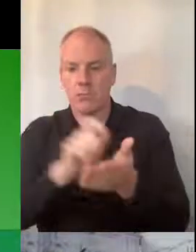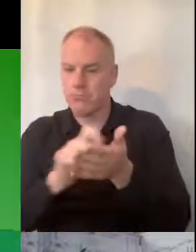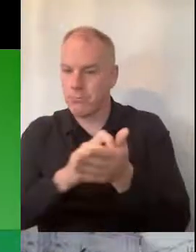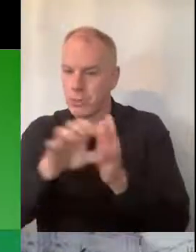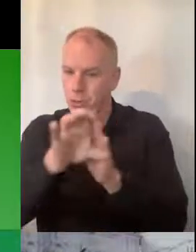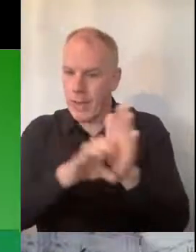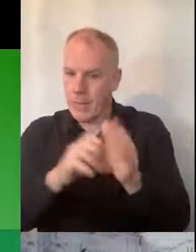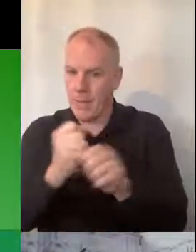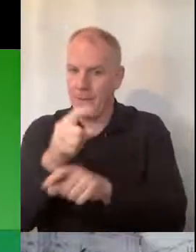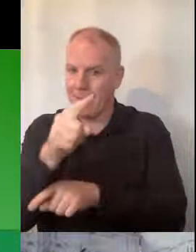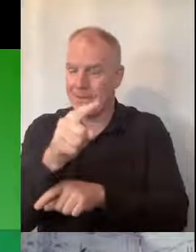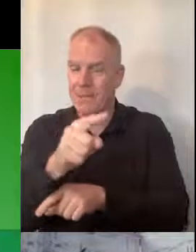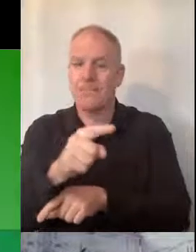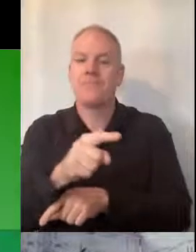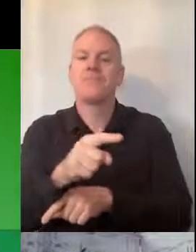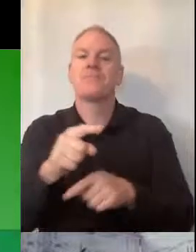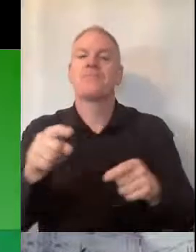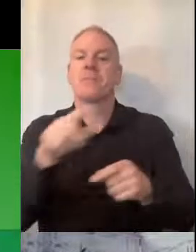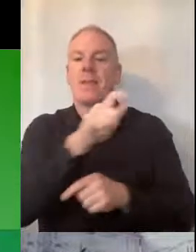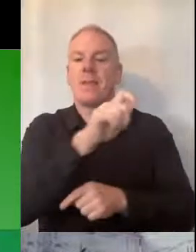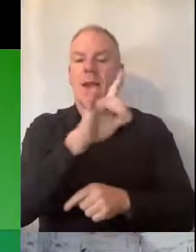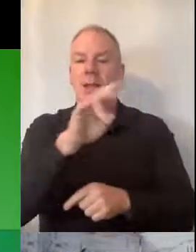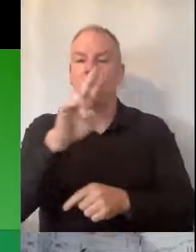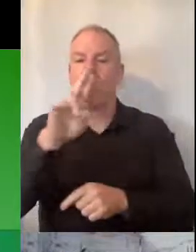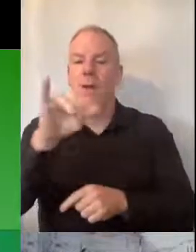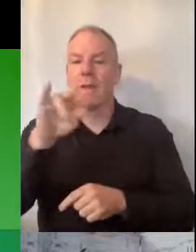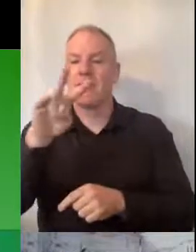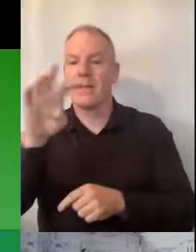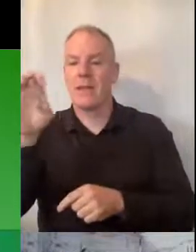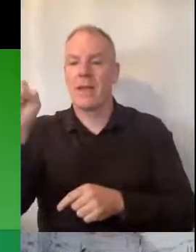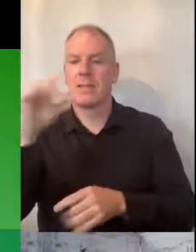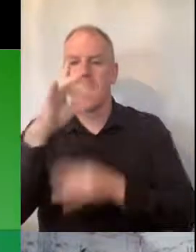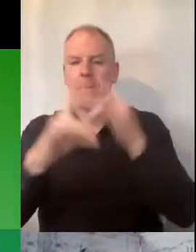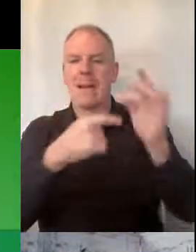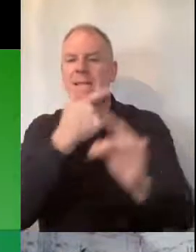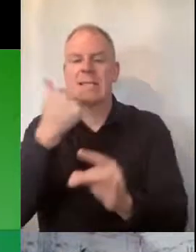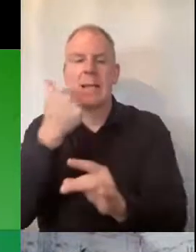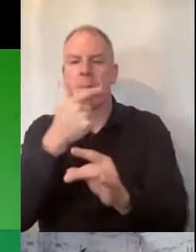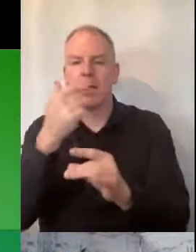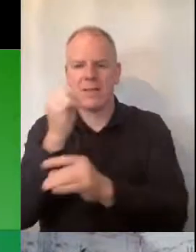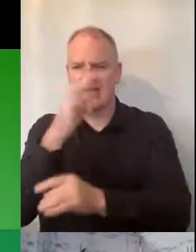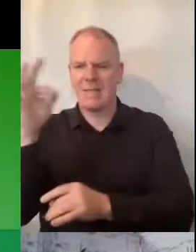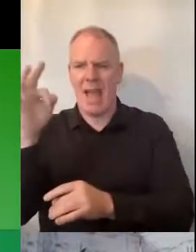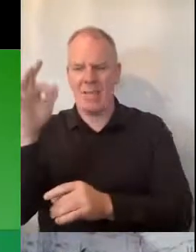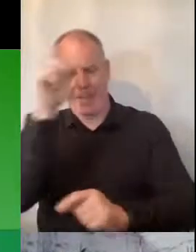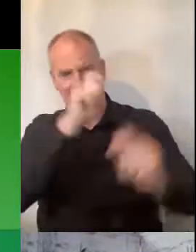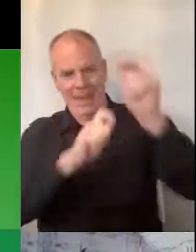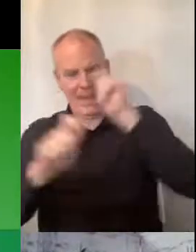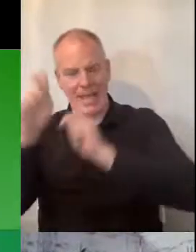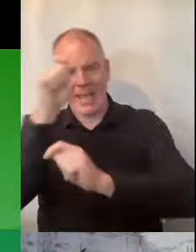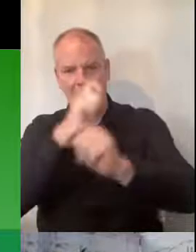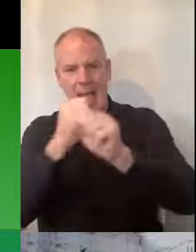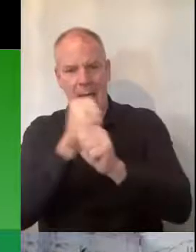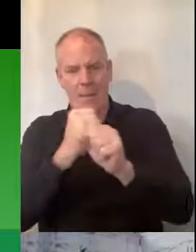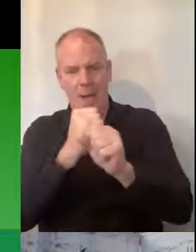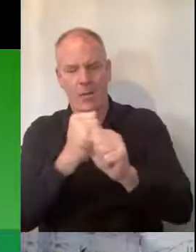so we developed this acronym to really simplify. For faculty to try and think of, you know what? What do I need to do?